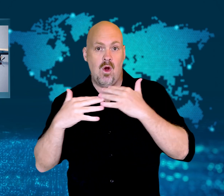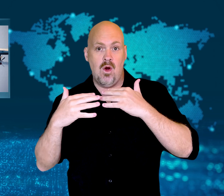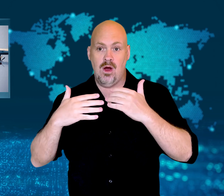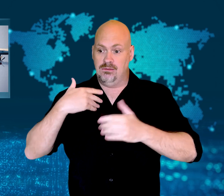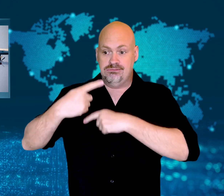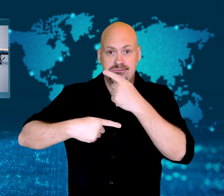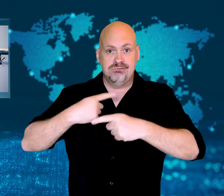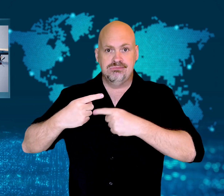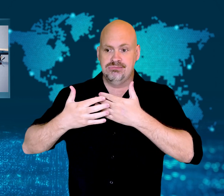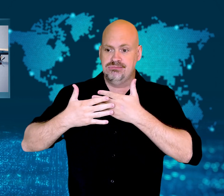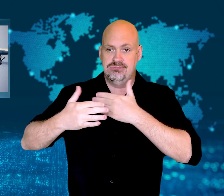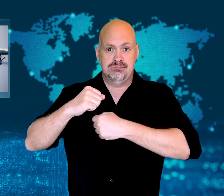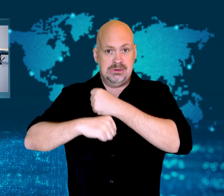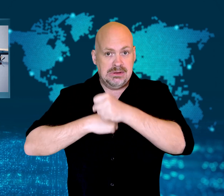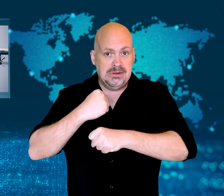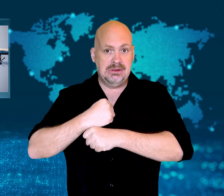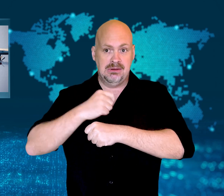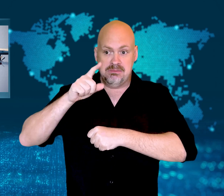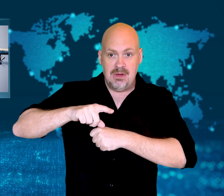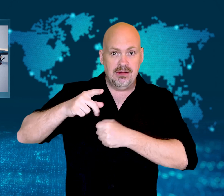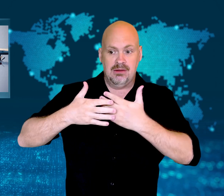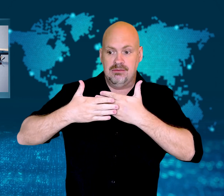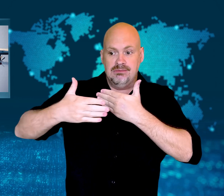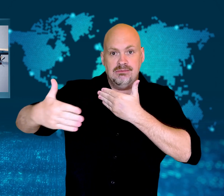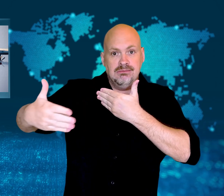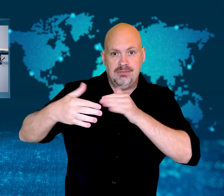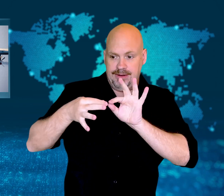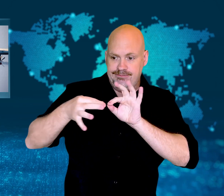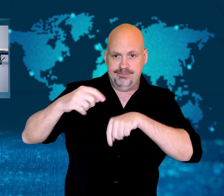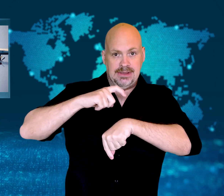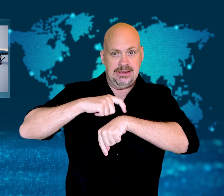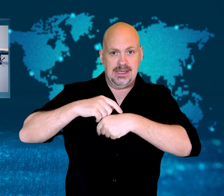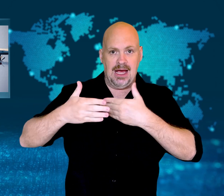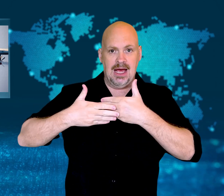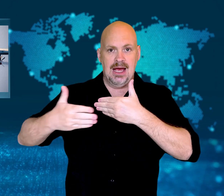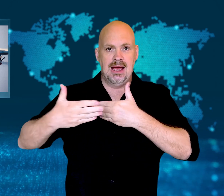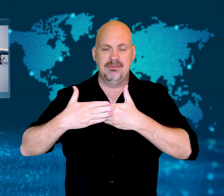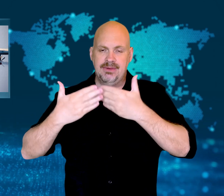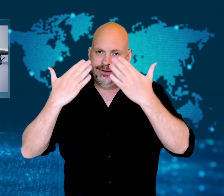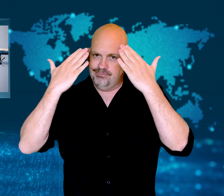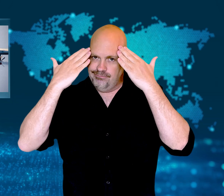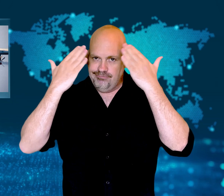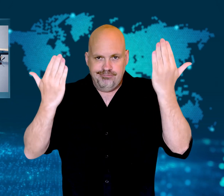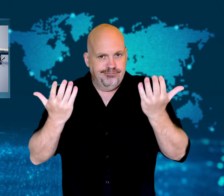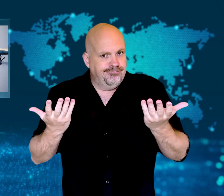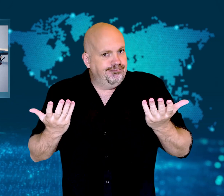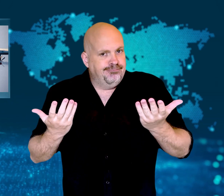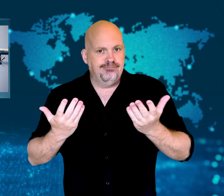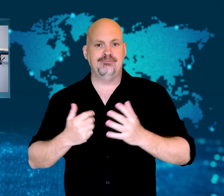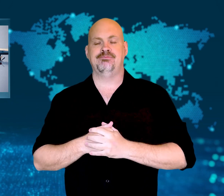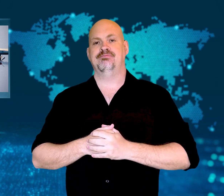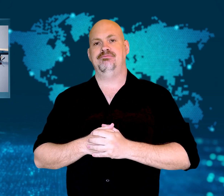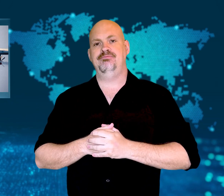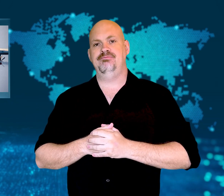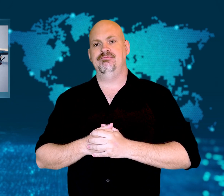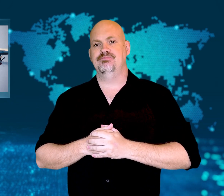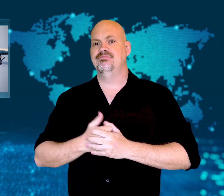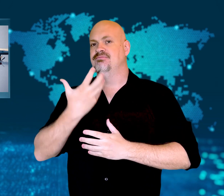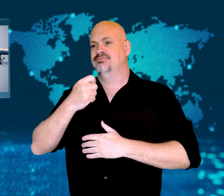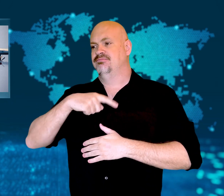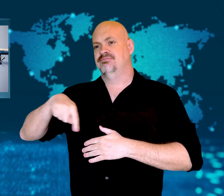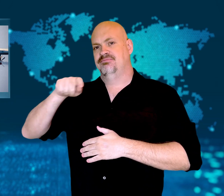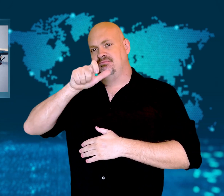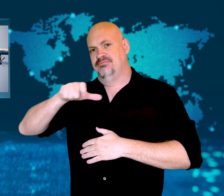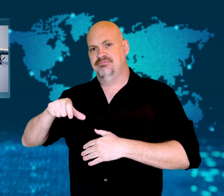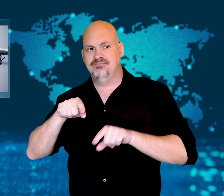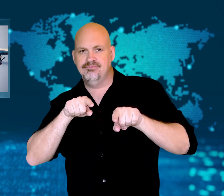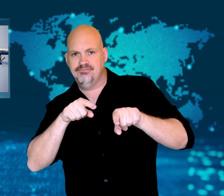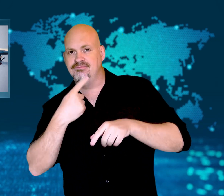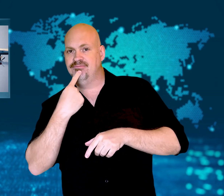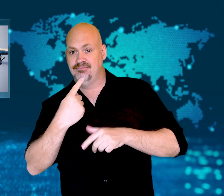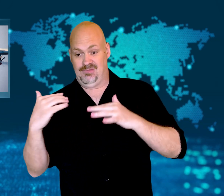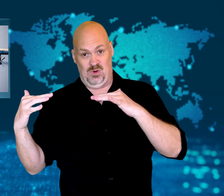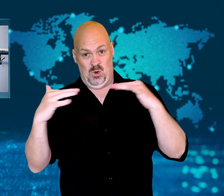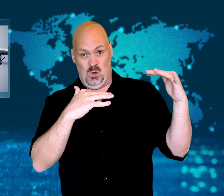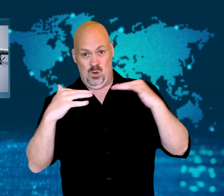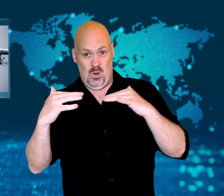Some have said the war is a "stalemate" with neither side winning at this point.